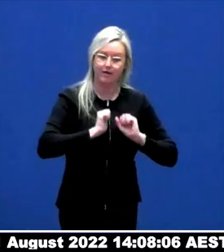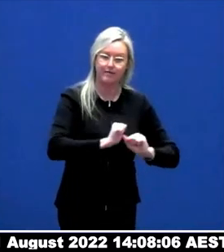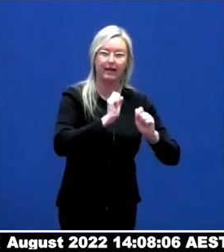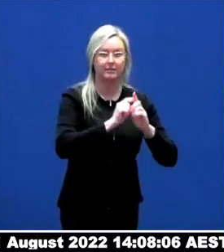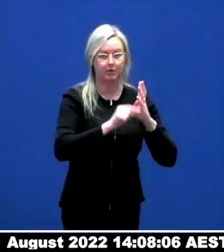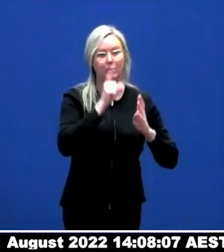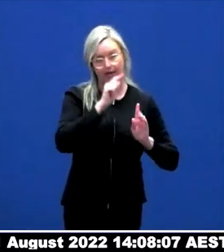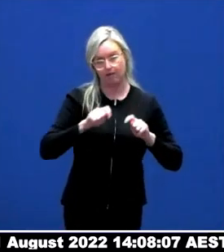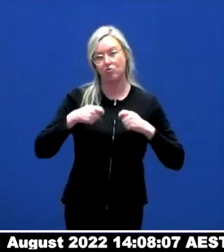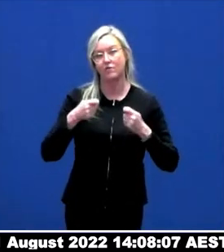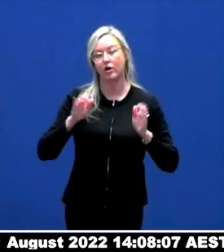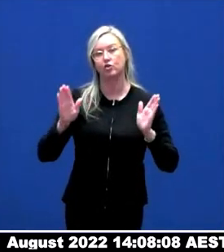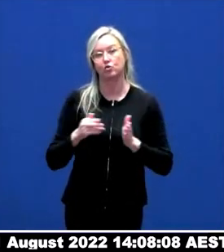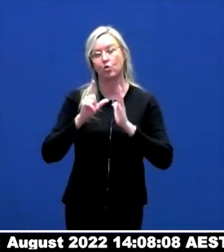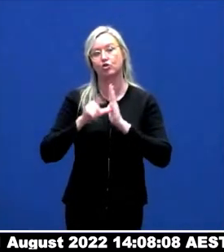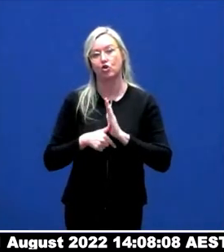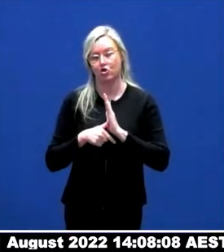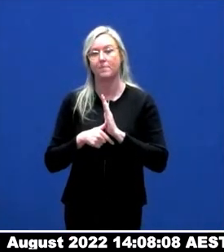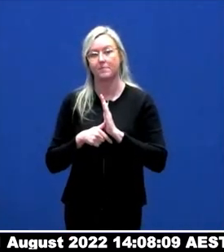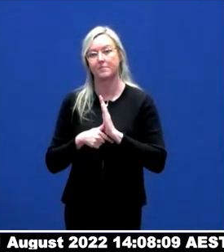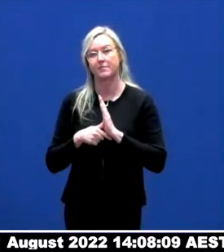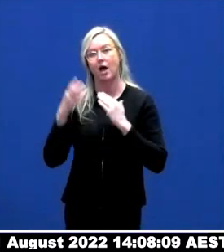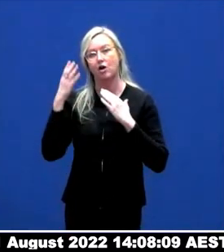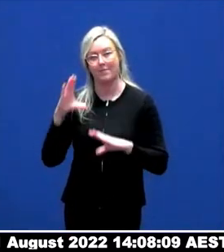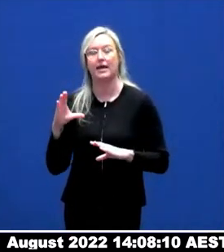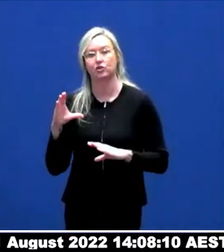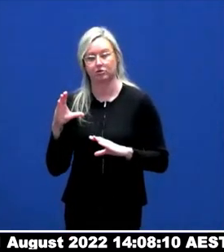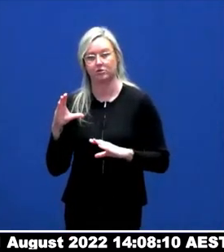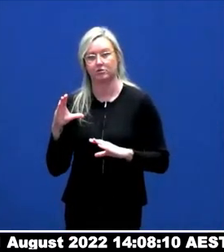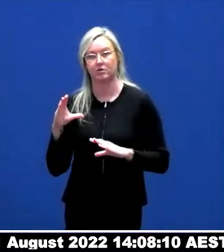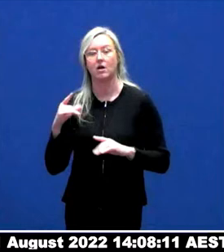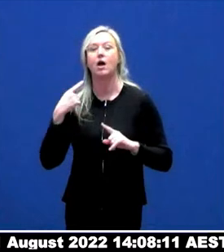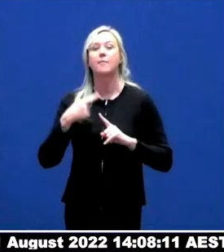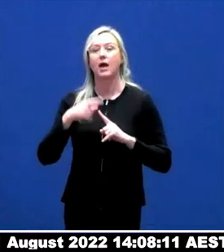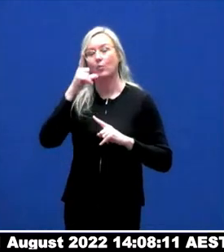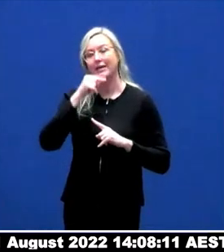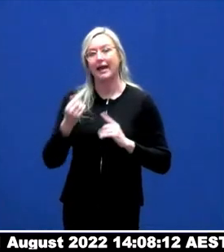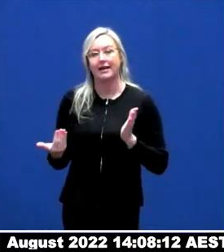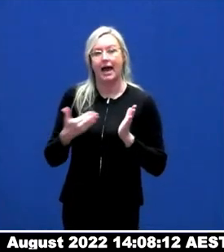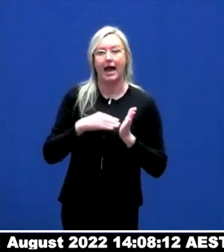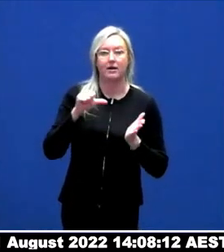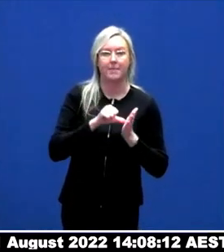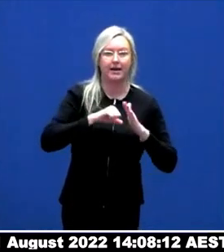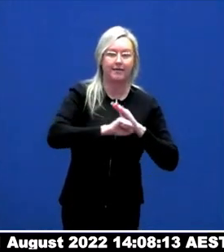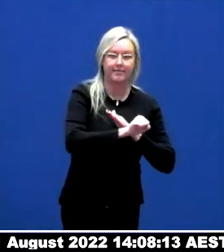accommodation. We can also then put funds into a participant's plan for a specialist support coordinator.